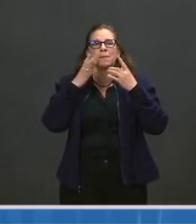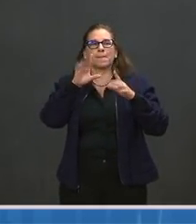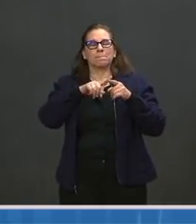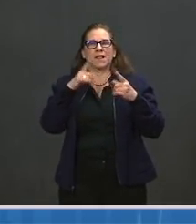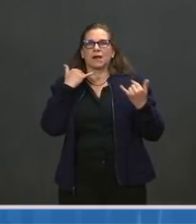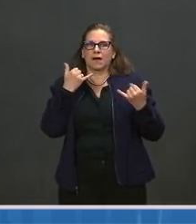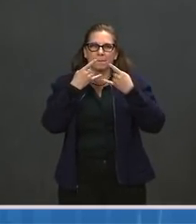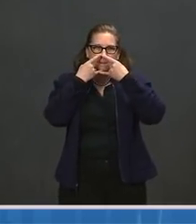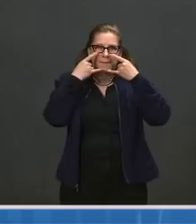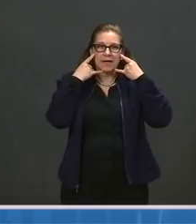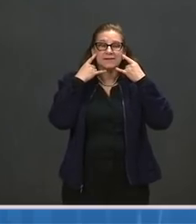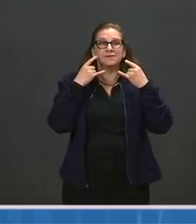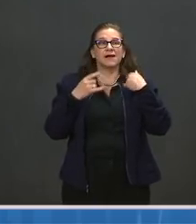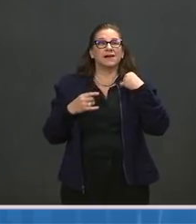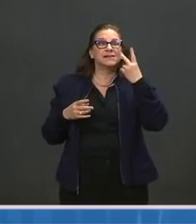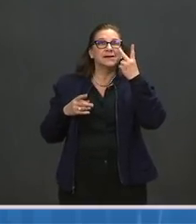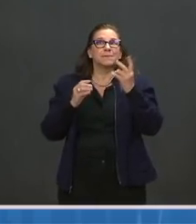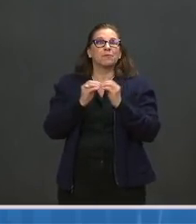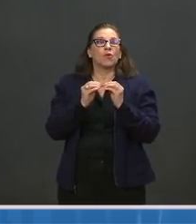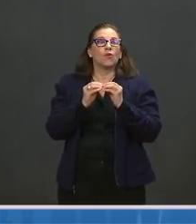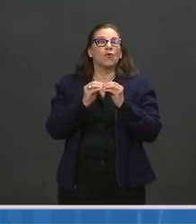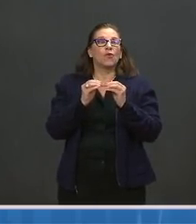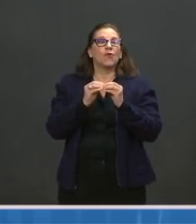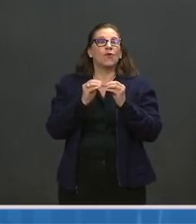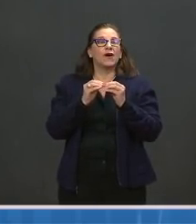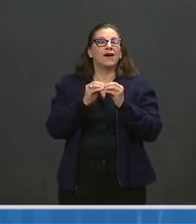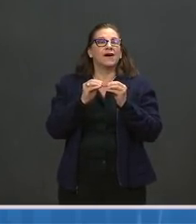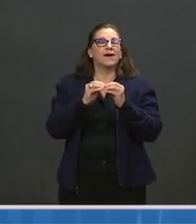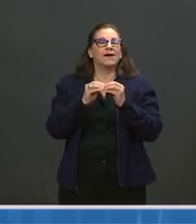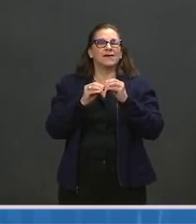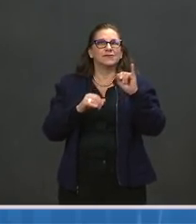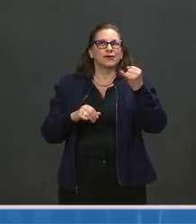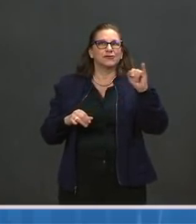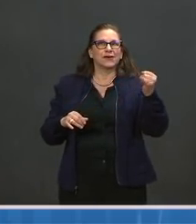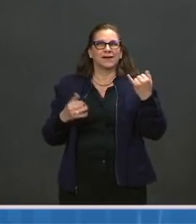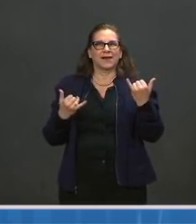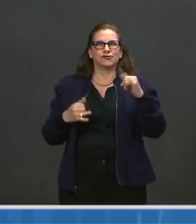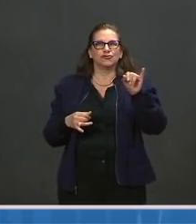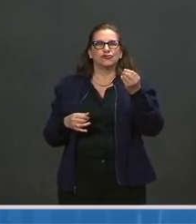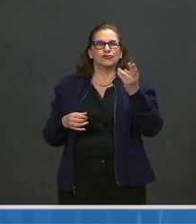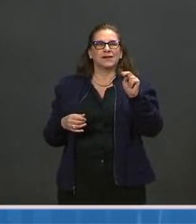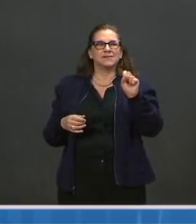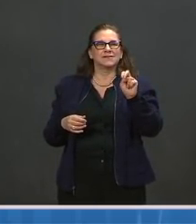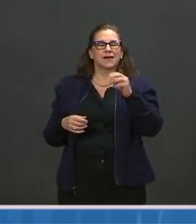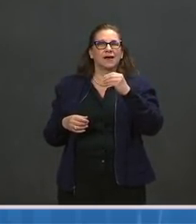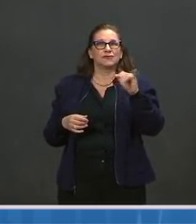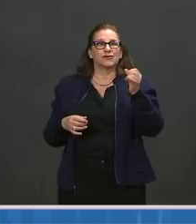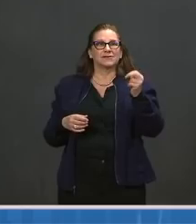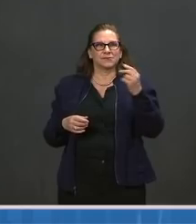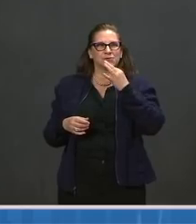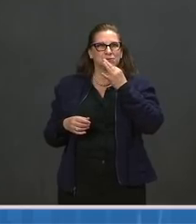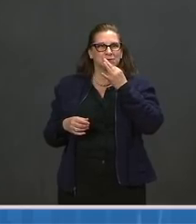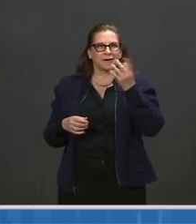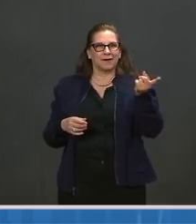And we should have more information, you know, around the first week in April to report on how they've done.